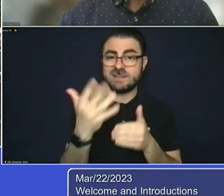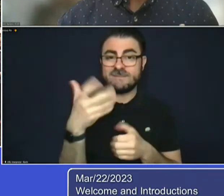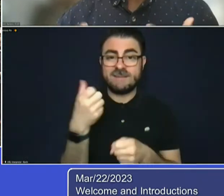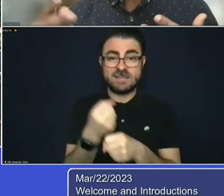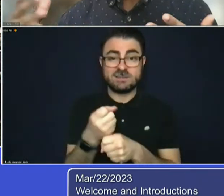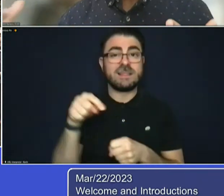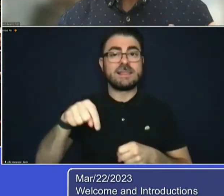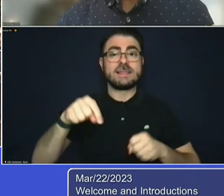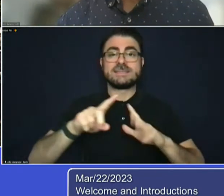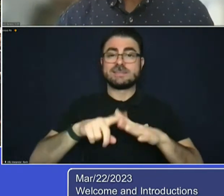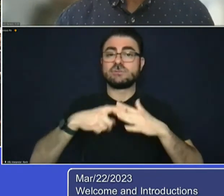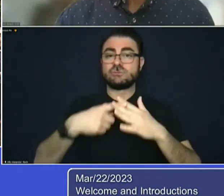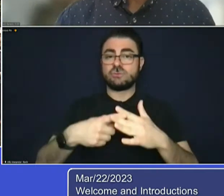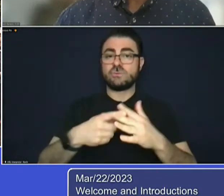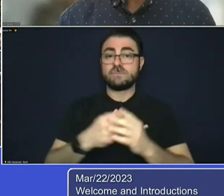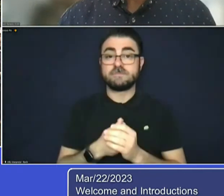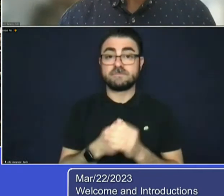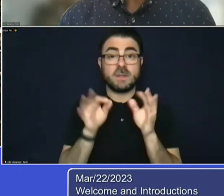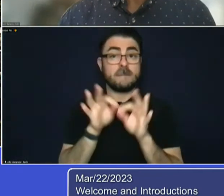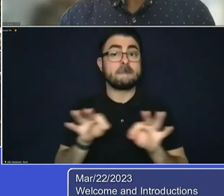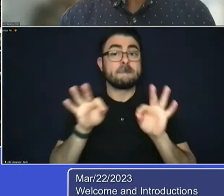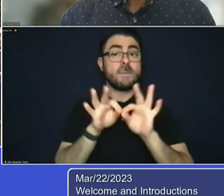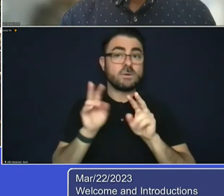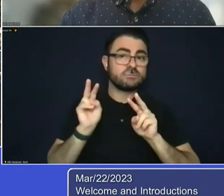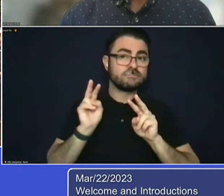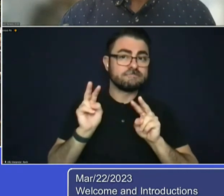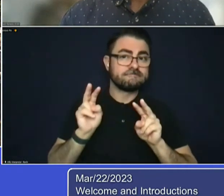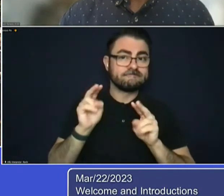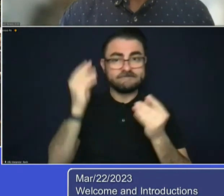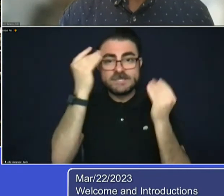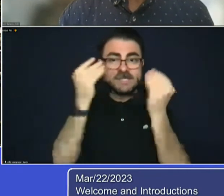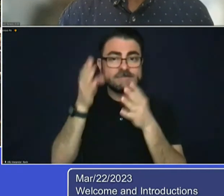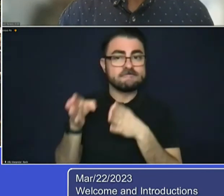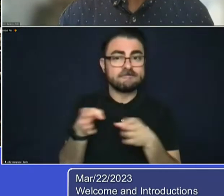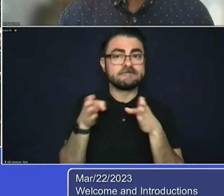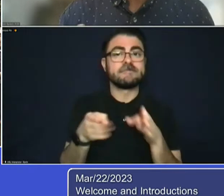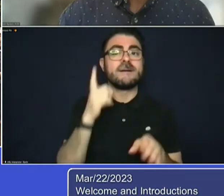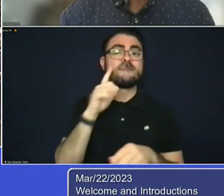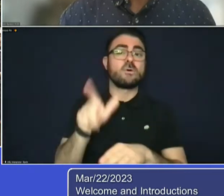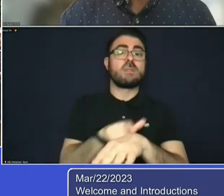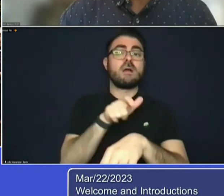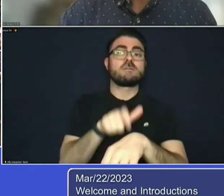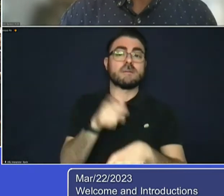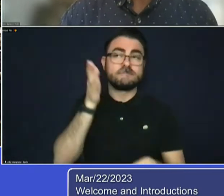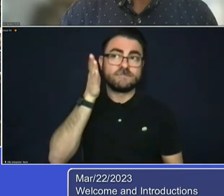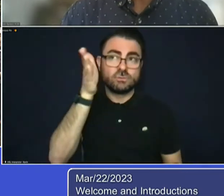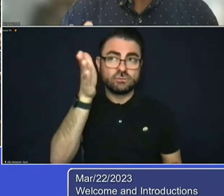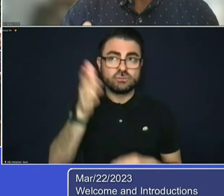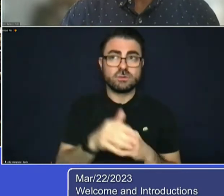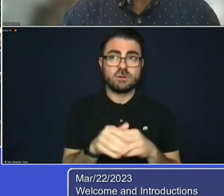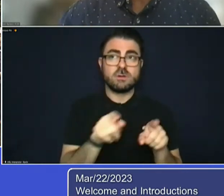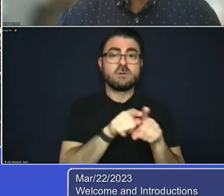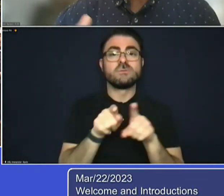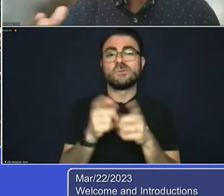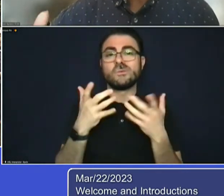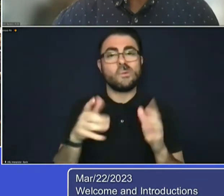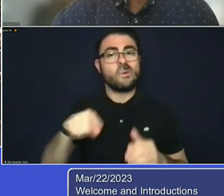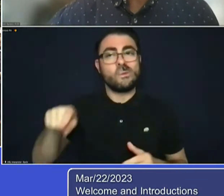INVESTMENT PLAN, IN THIS NEXT 5-YEAR PERIOD, THIS IS THE